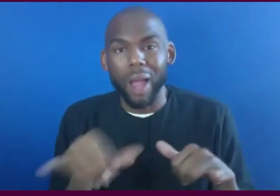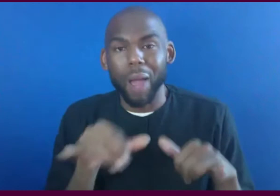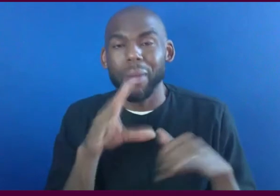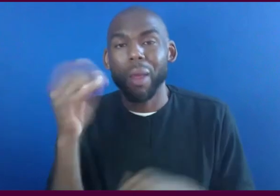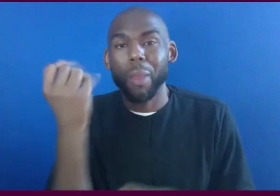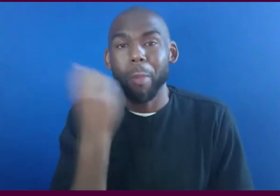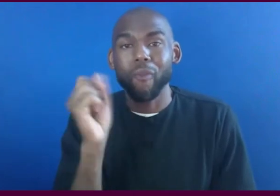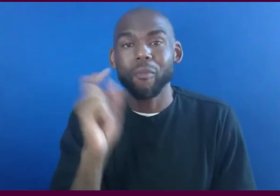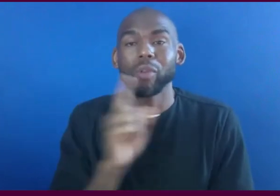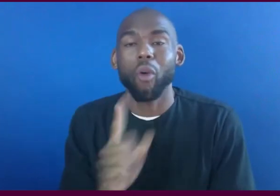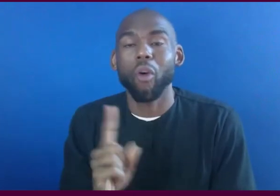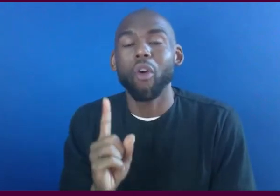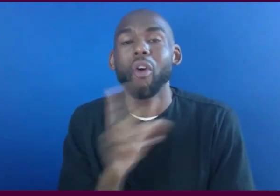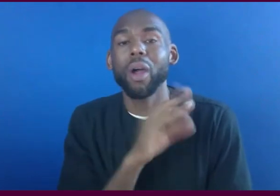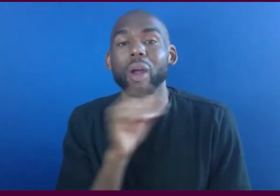in our movements are.